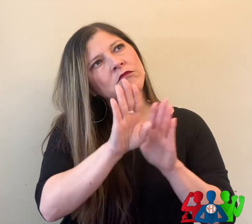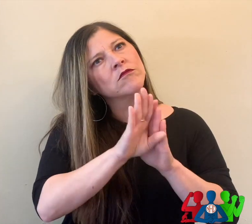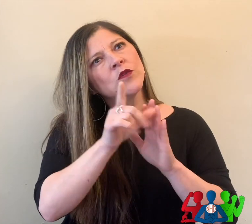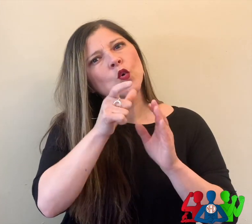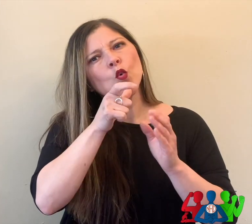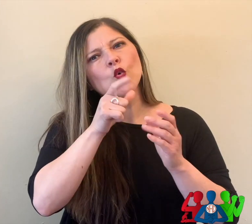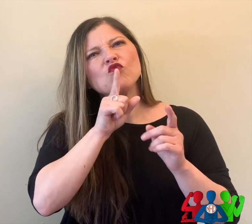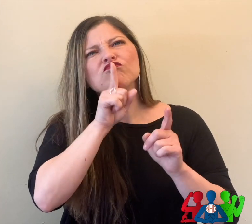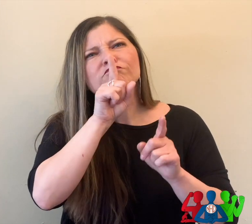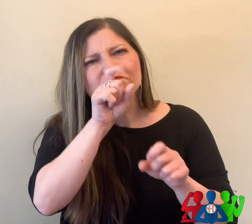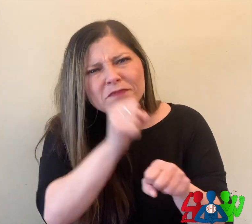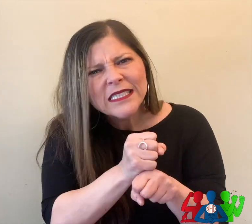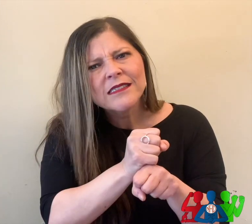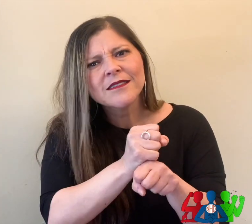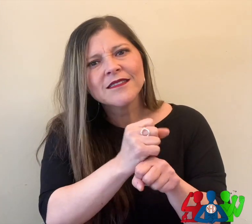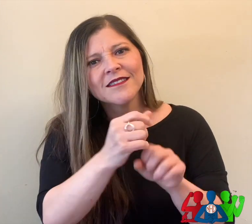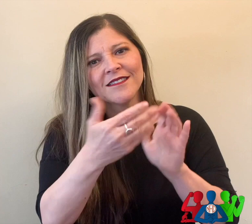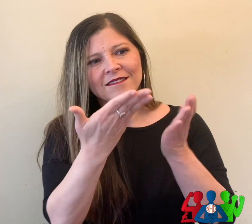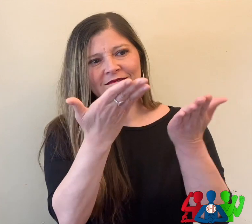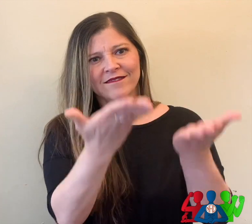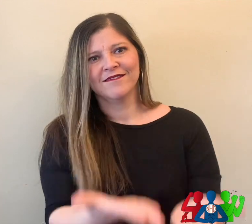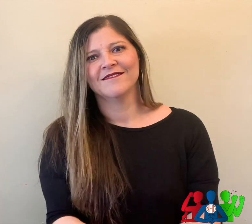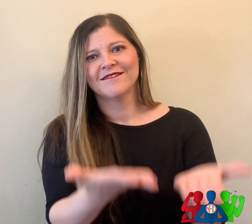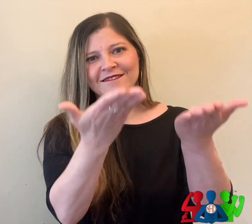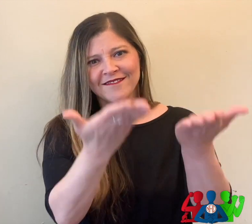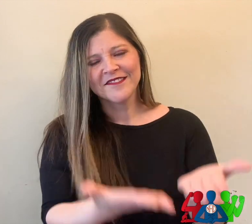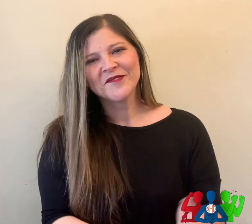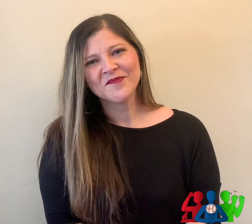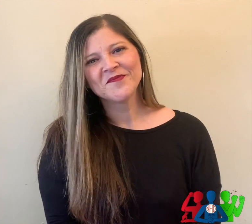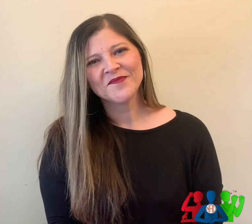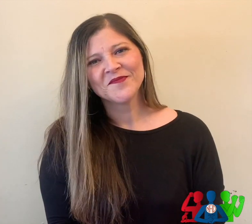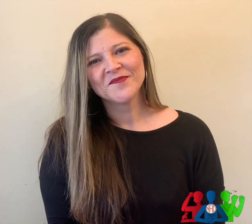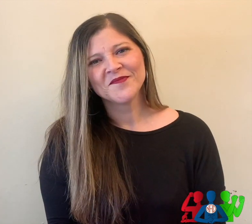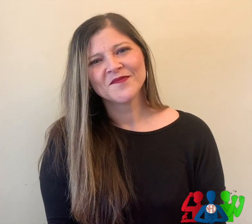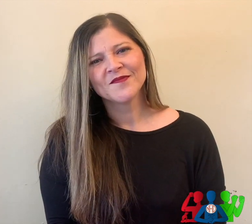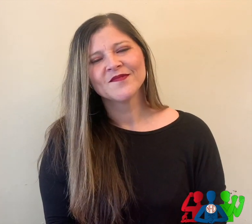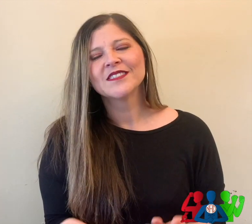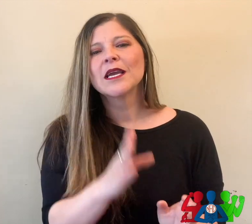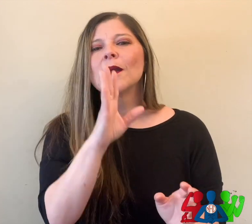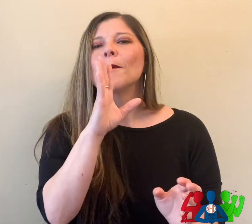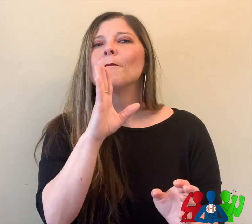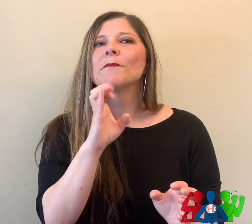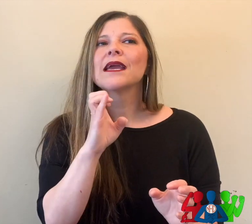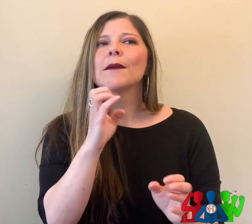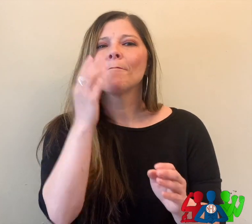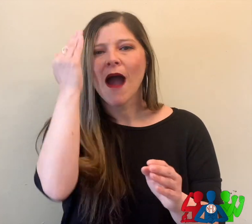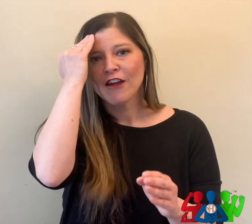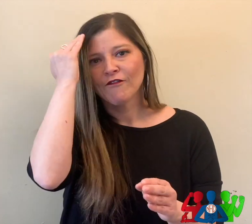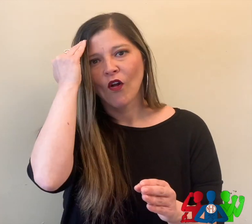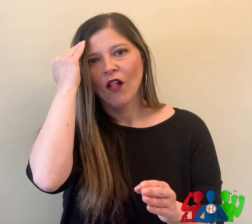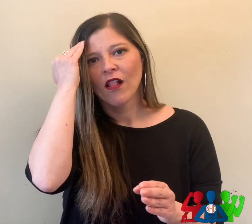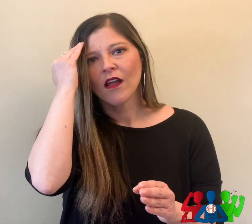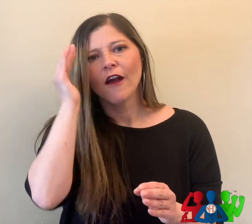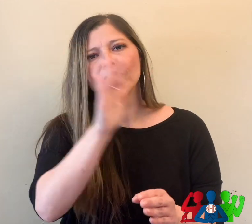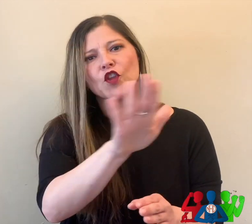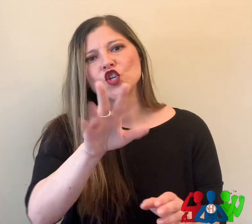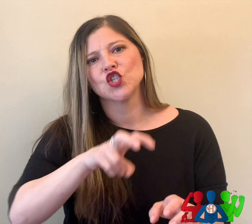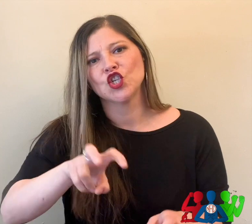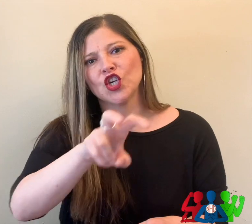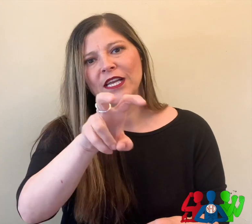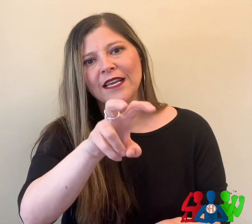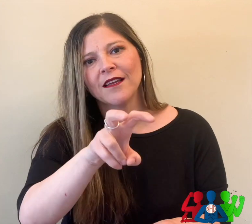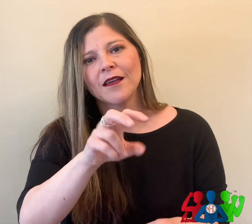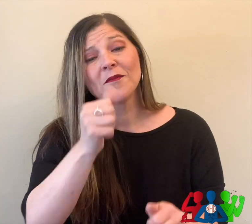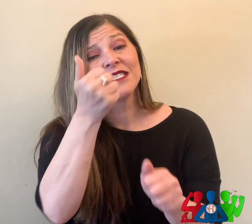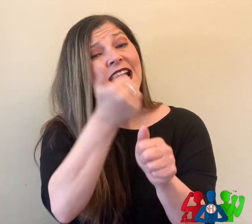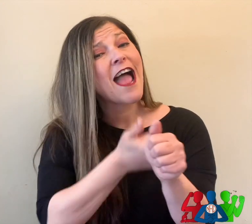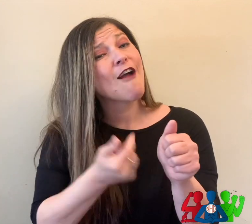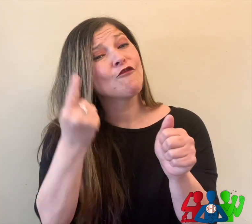themselves, the more they'll be able to be the person that they really are. Be mindful of their